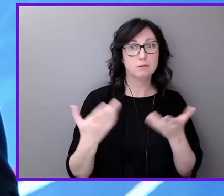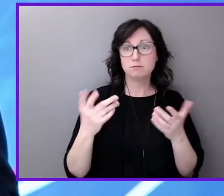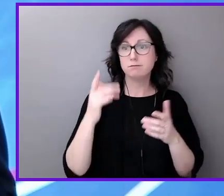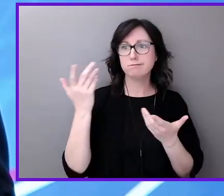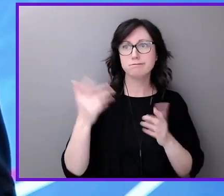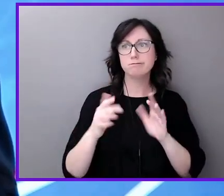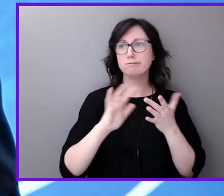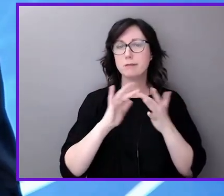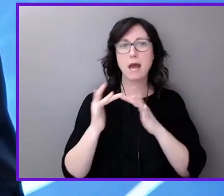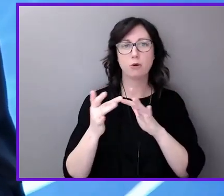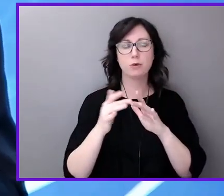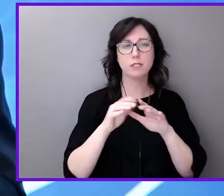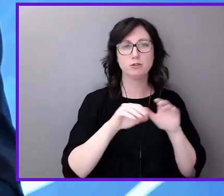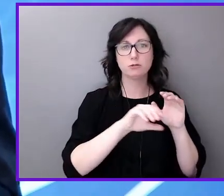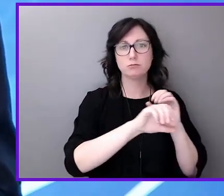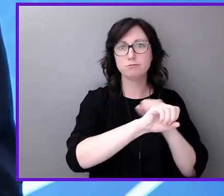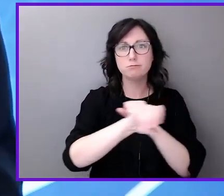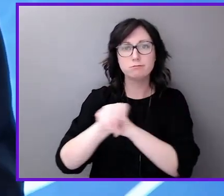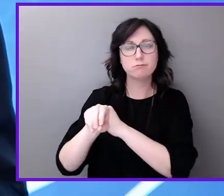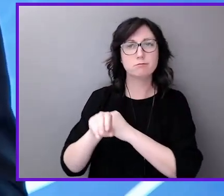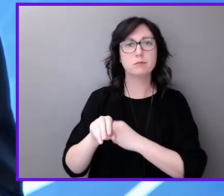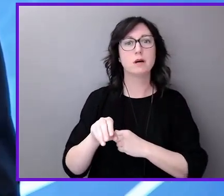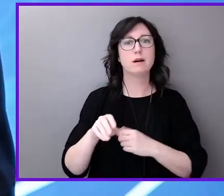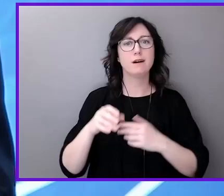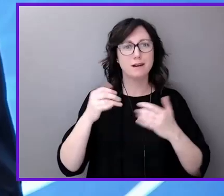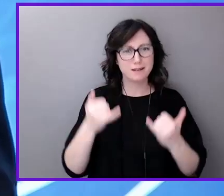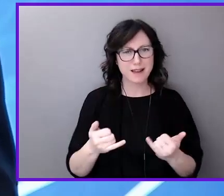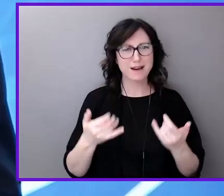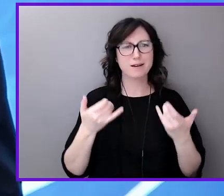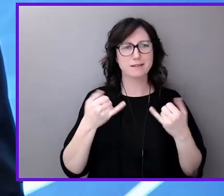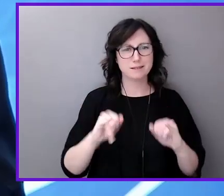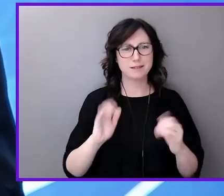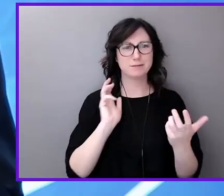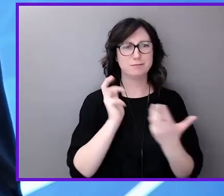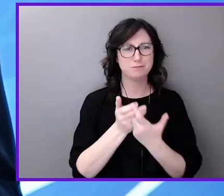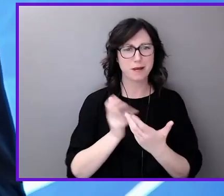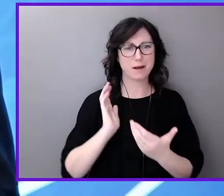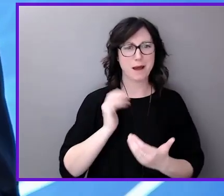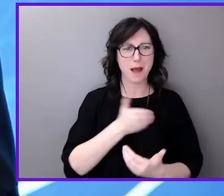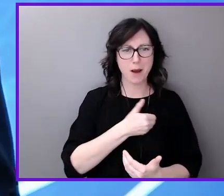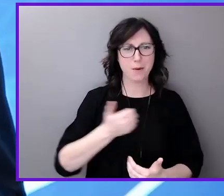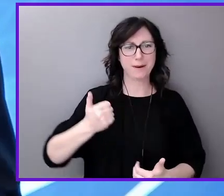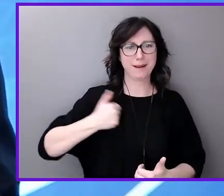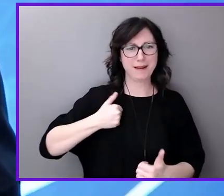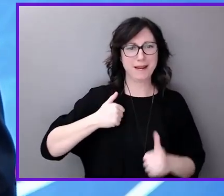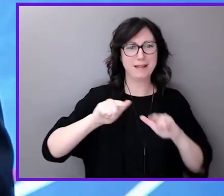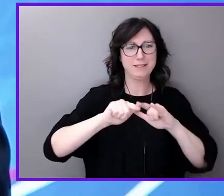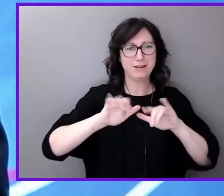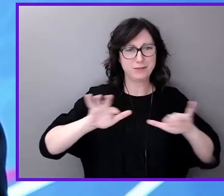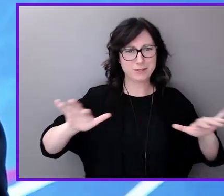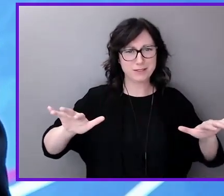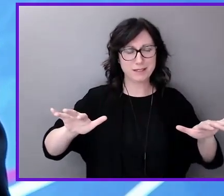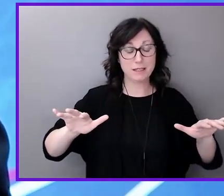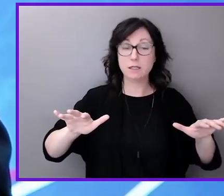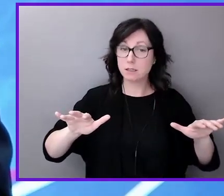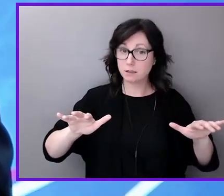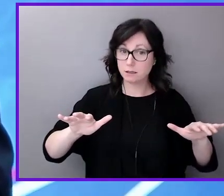we are closer to reflecting the diversity of this country. This isn’t, however, a closed file.